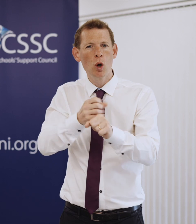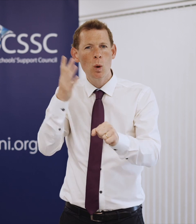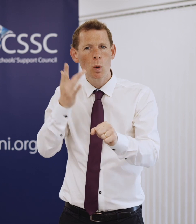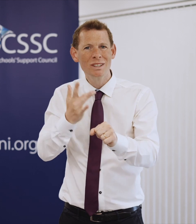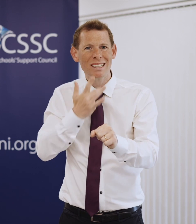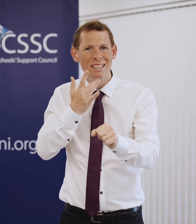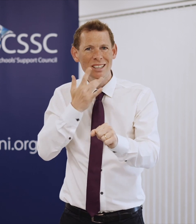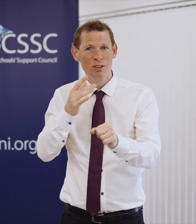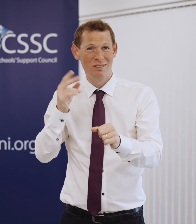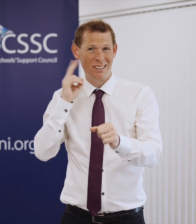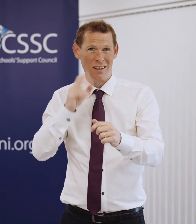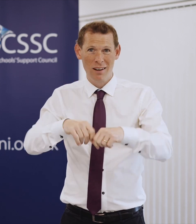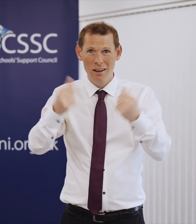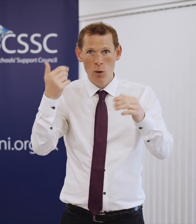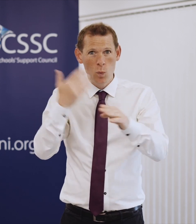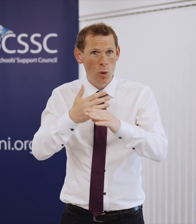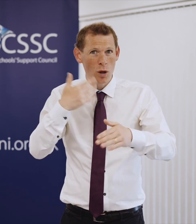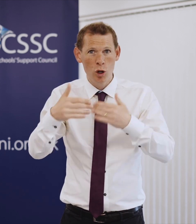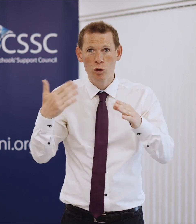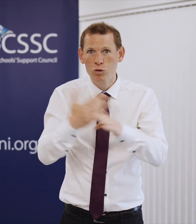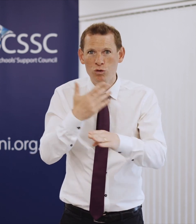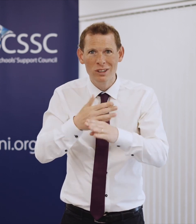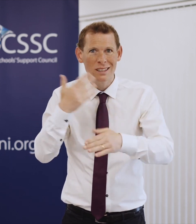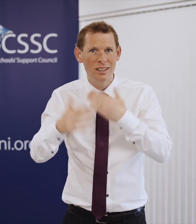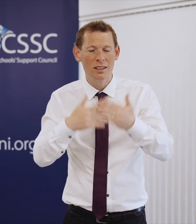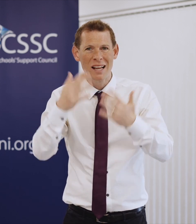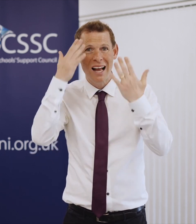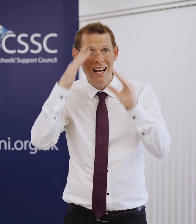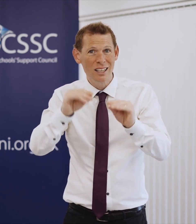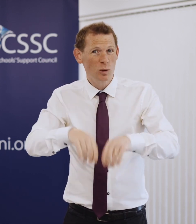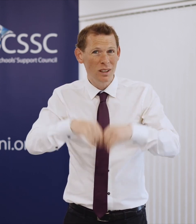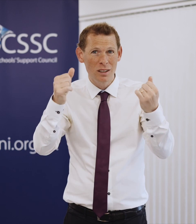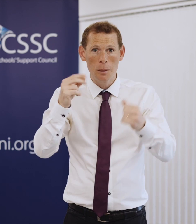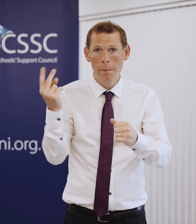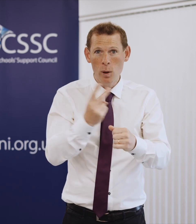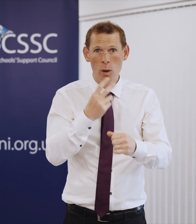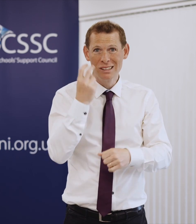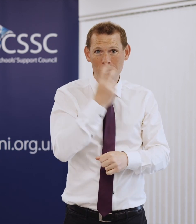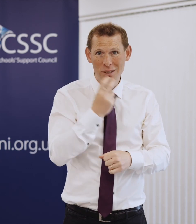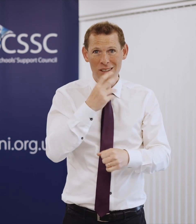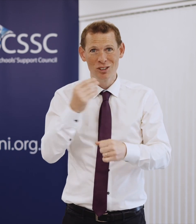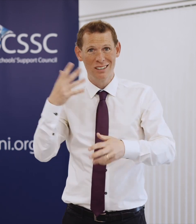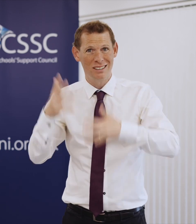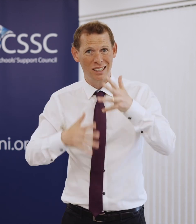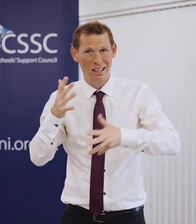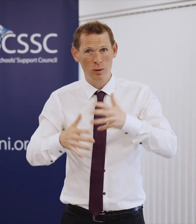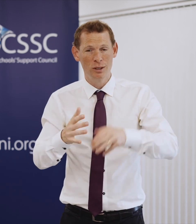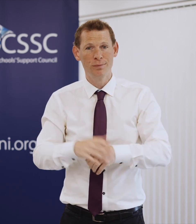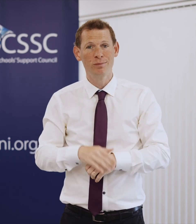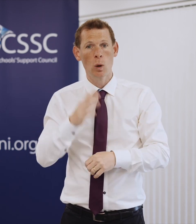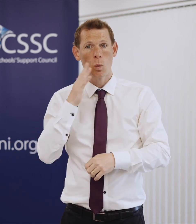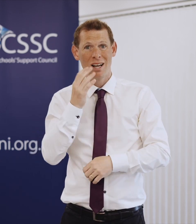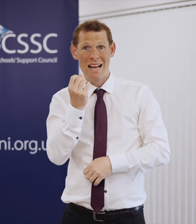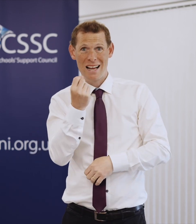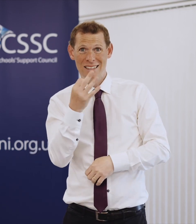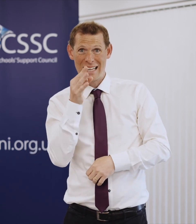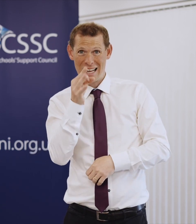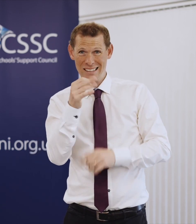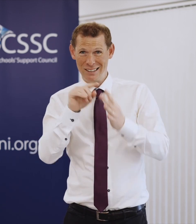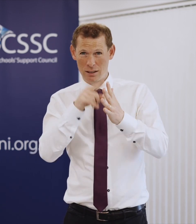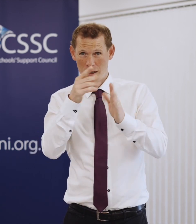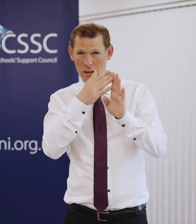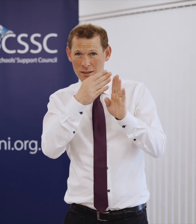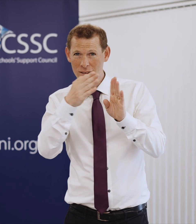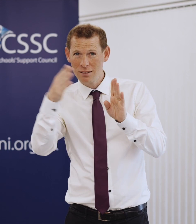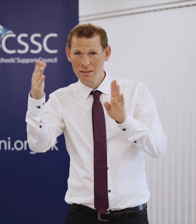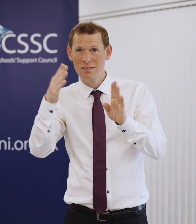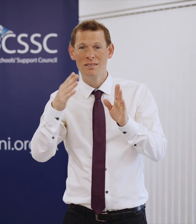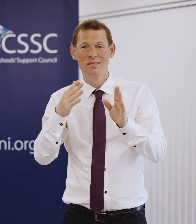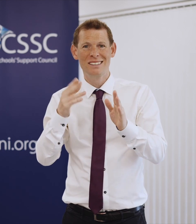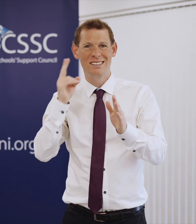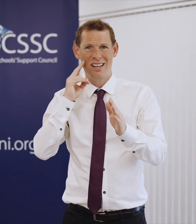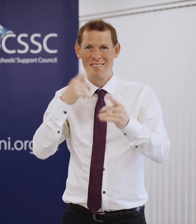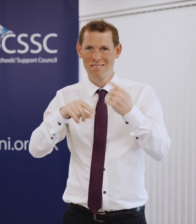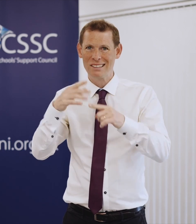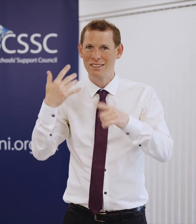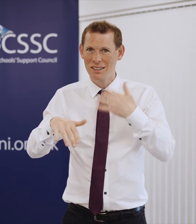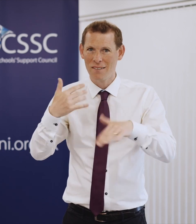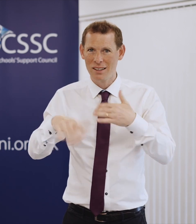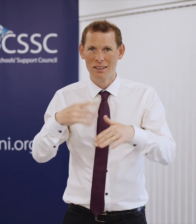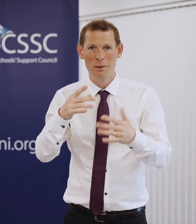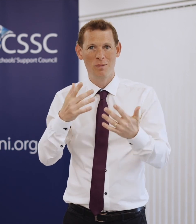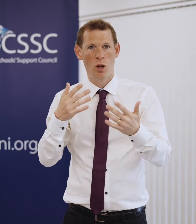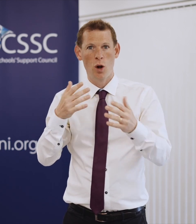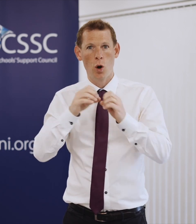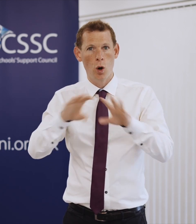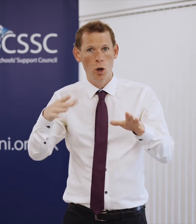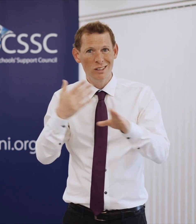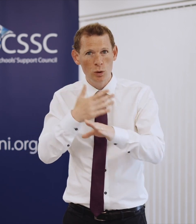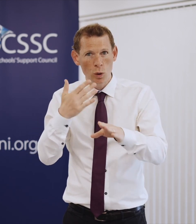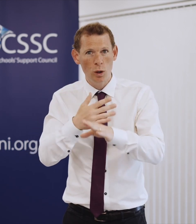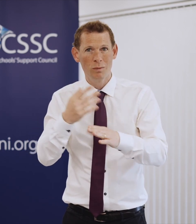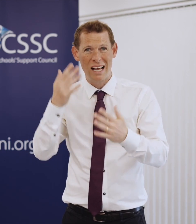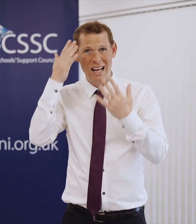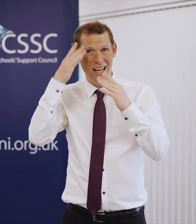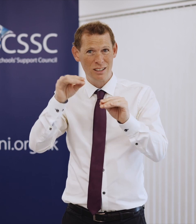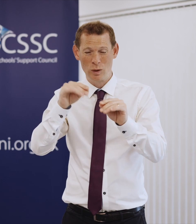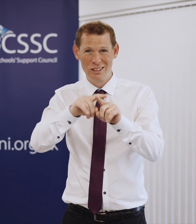that. Before that, 1880 was known as the Golden Age, where deaf people had access, they could sign, they had lots of opportunities in careers but from 1880 onwards a lot of deaf people